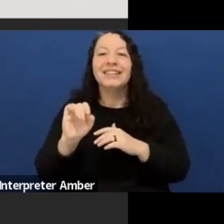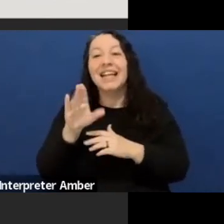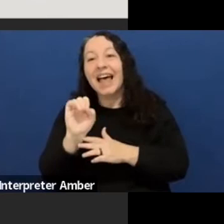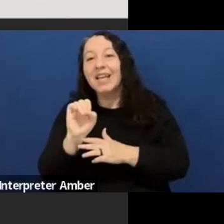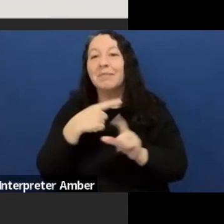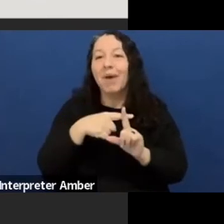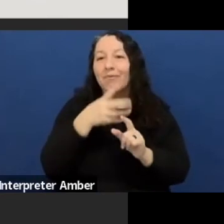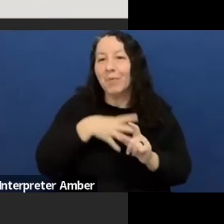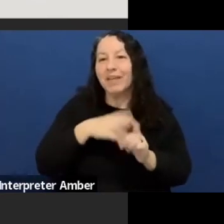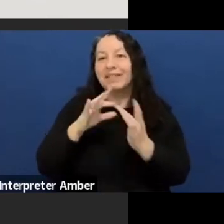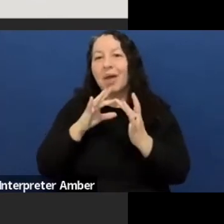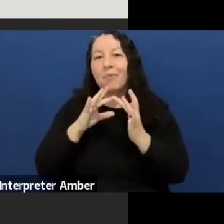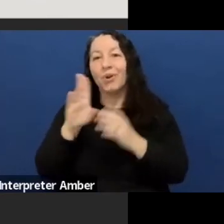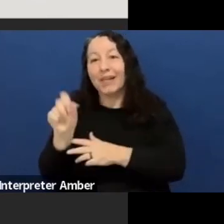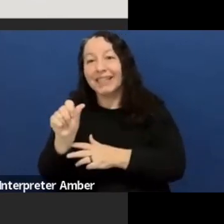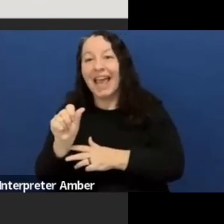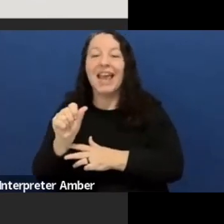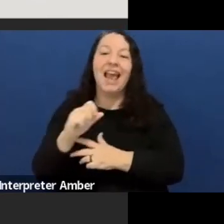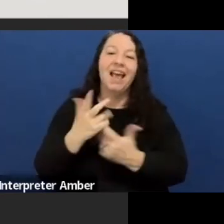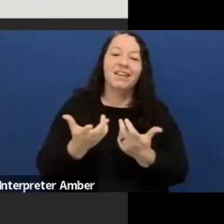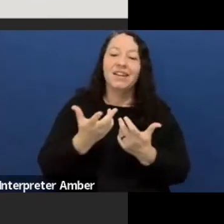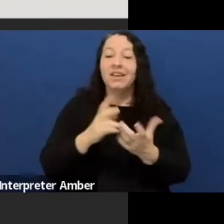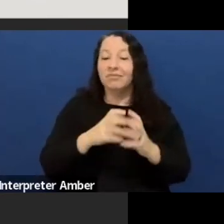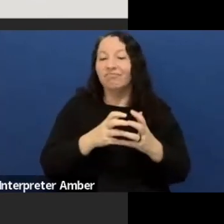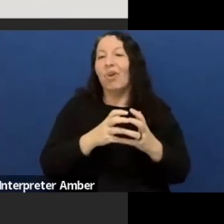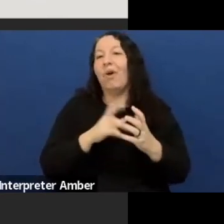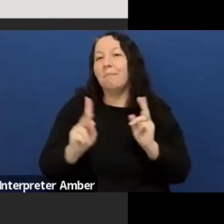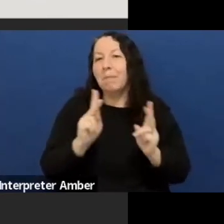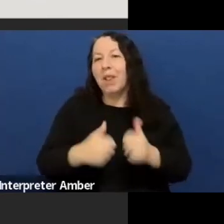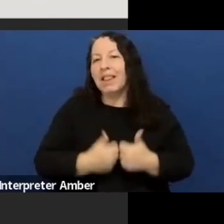Justice Alliance, Positive Women's Network USA, and the US caucus of People Living with